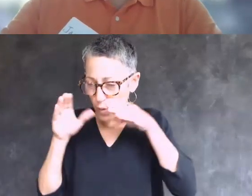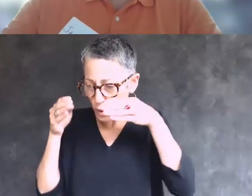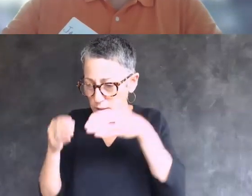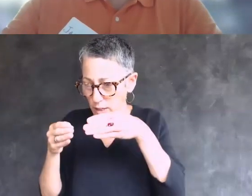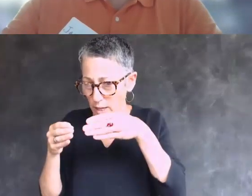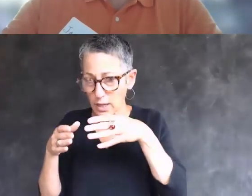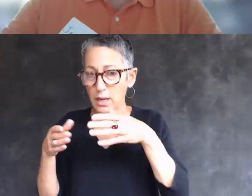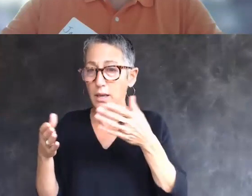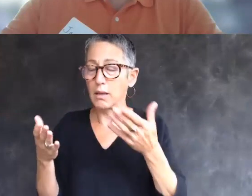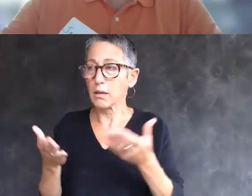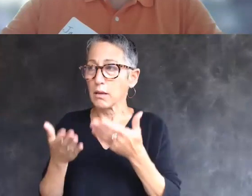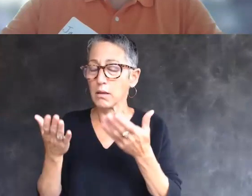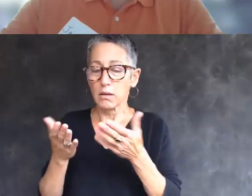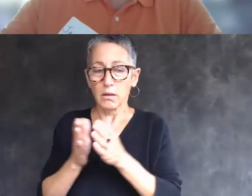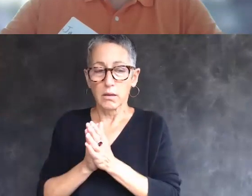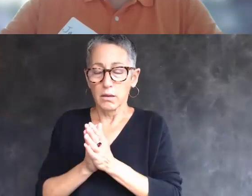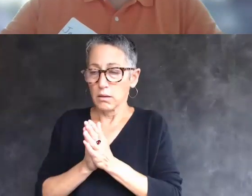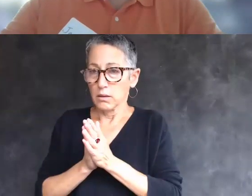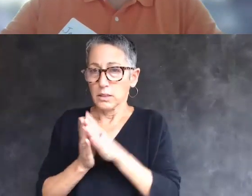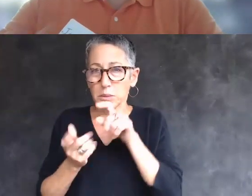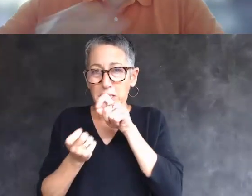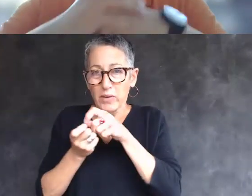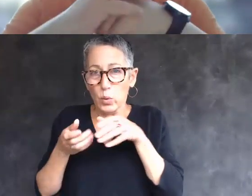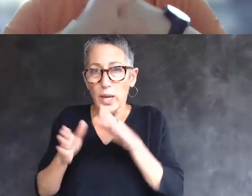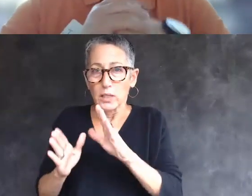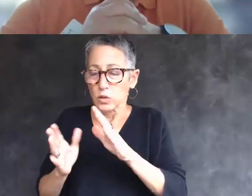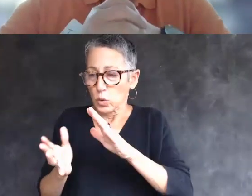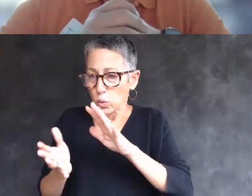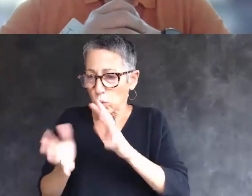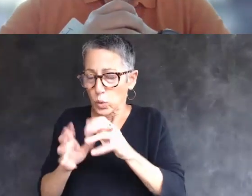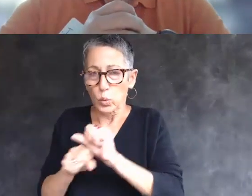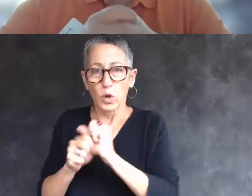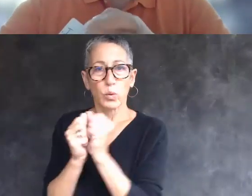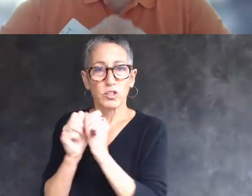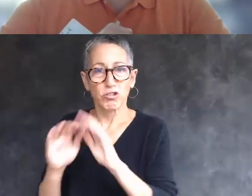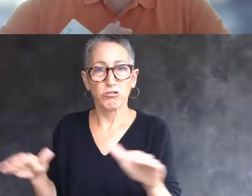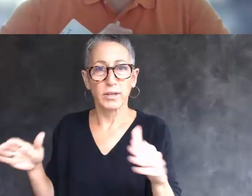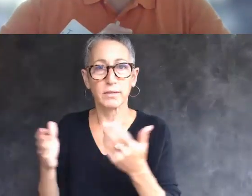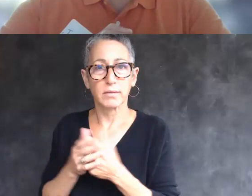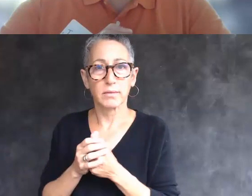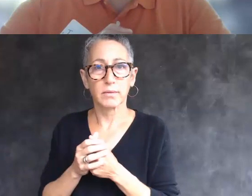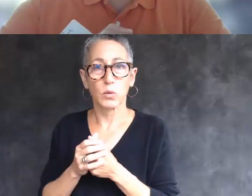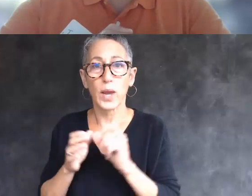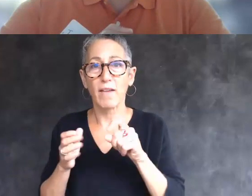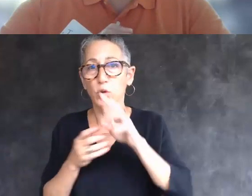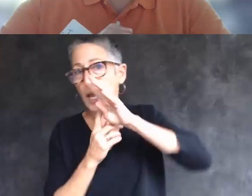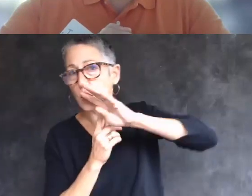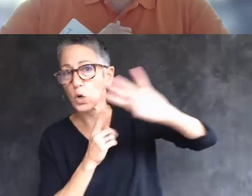we don't have feel like they are less than regardless of what a system or what other people have said, regardless of what the media machine